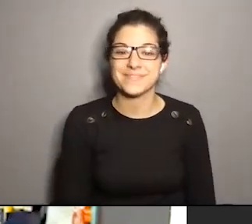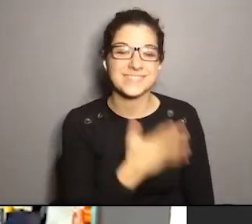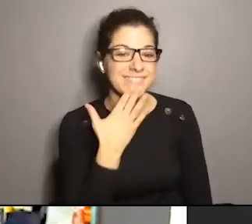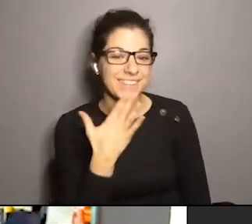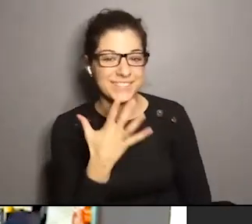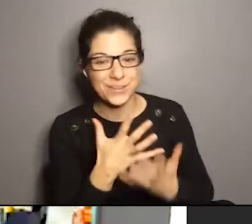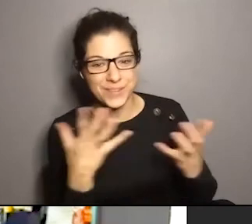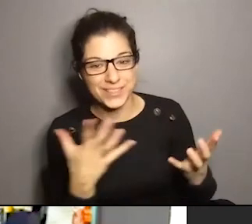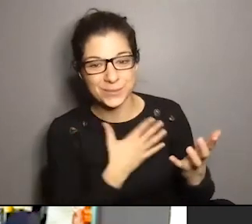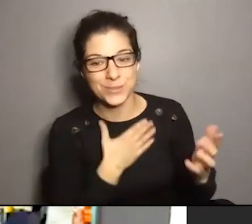I appreciate your time.